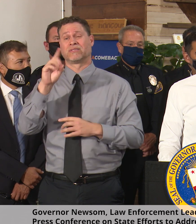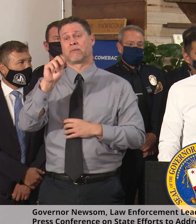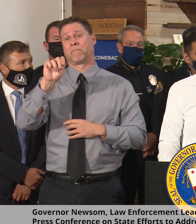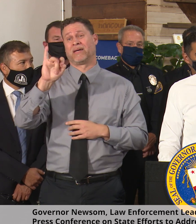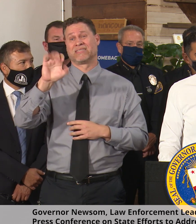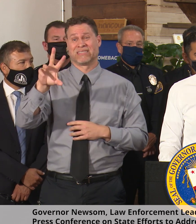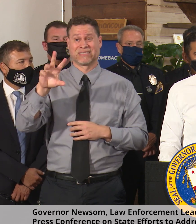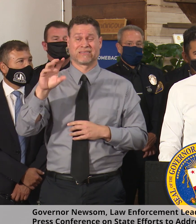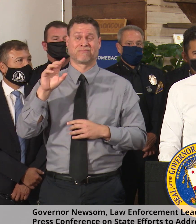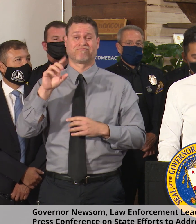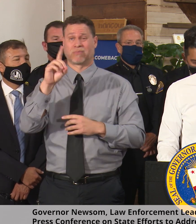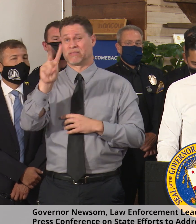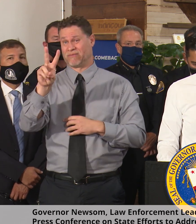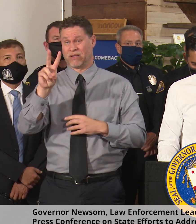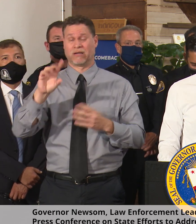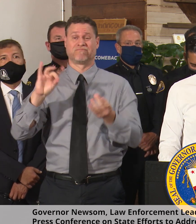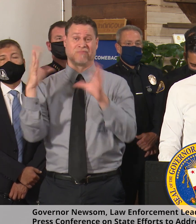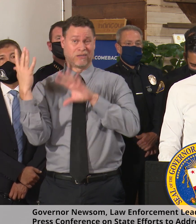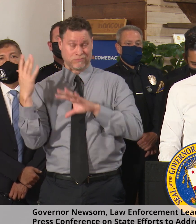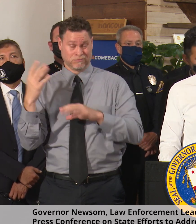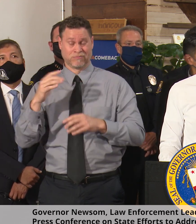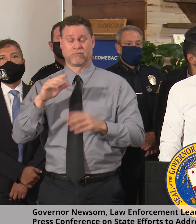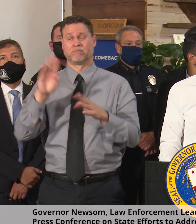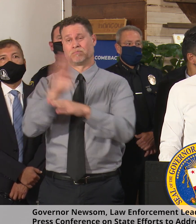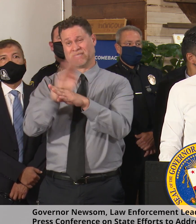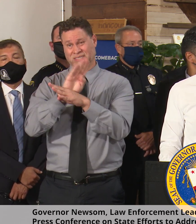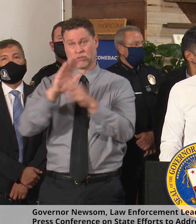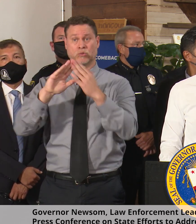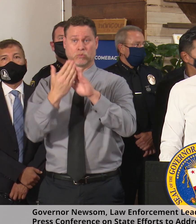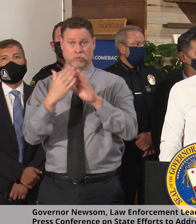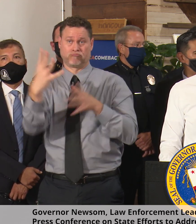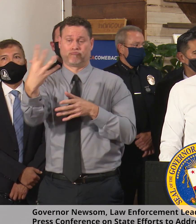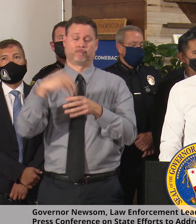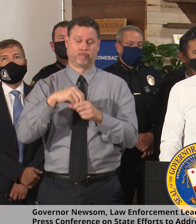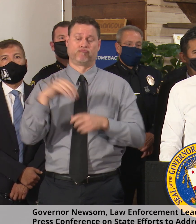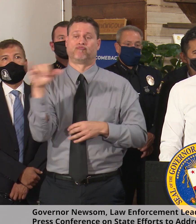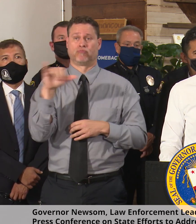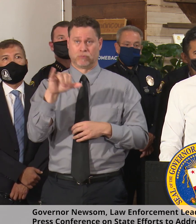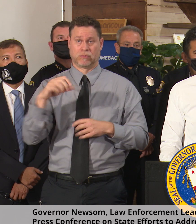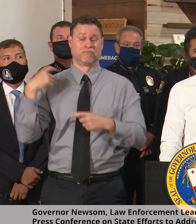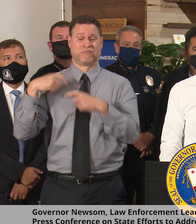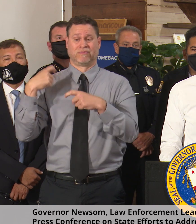have a role to play and thanks to our business community for being a part of that series.